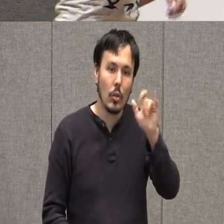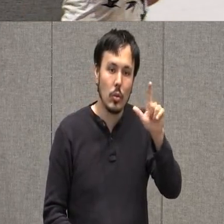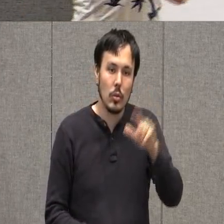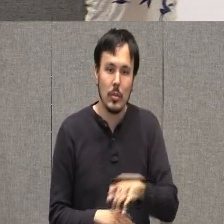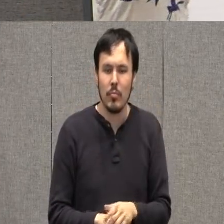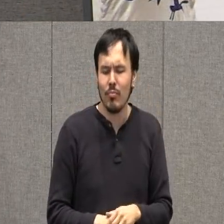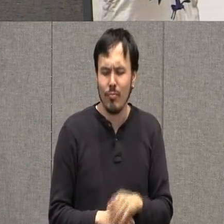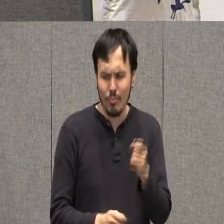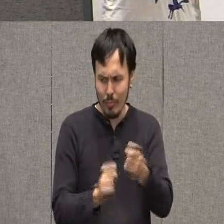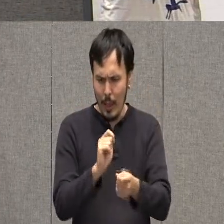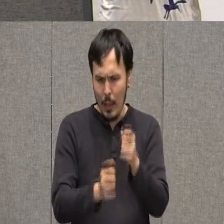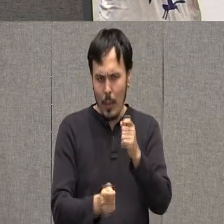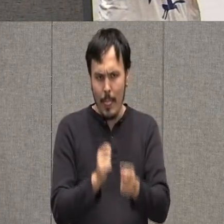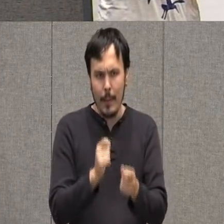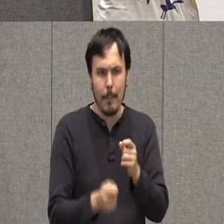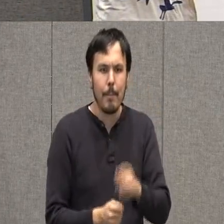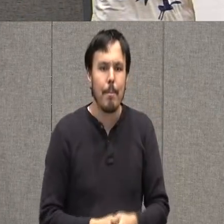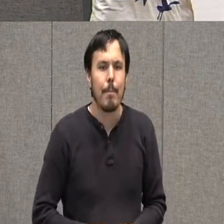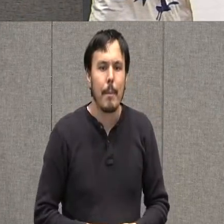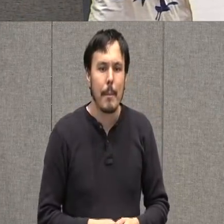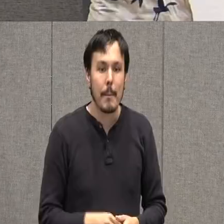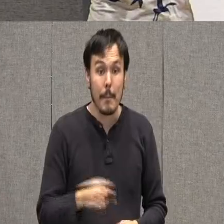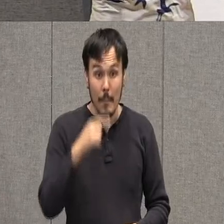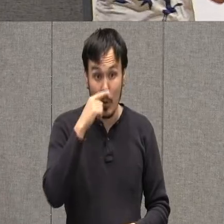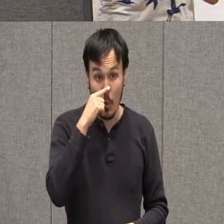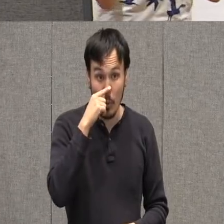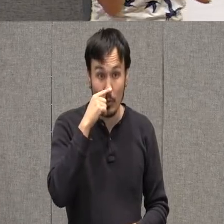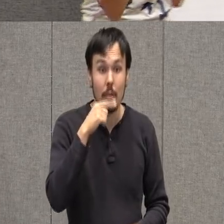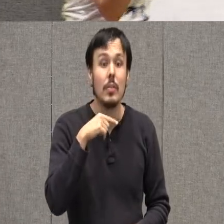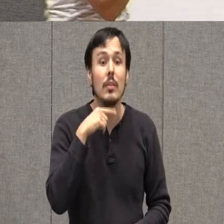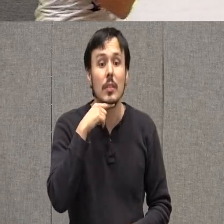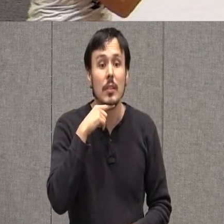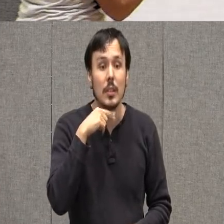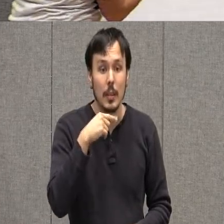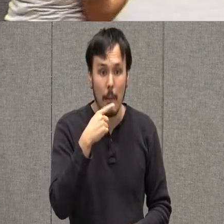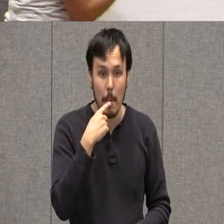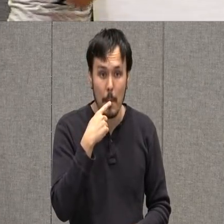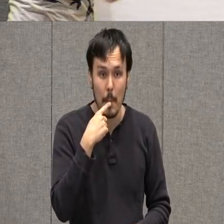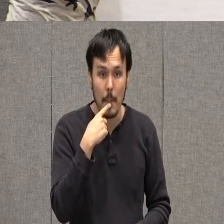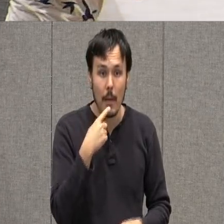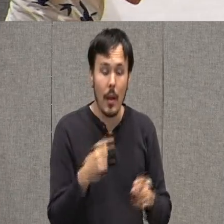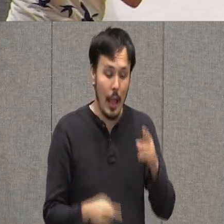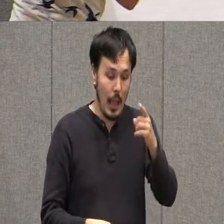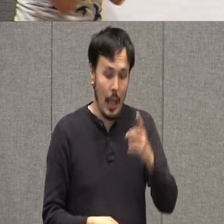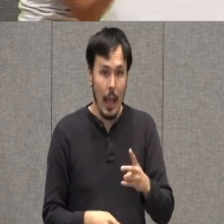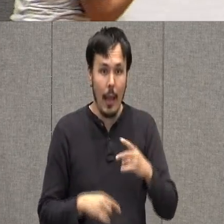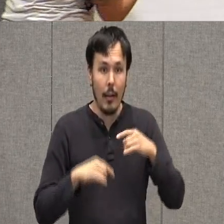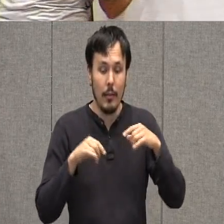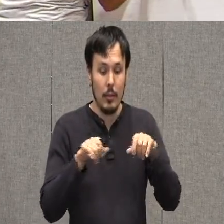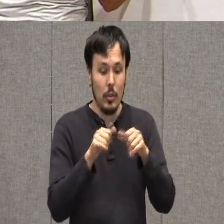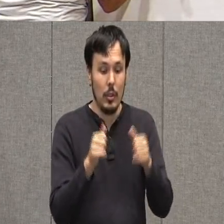And then, halfway between the nose and the chin is the mouth. Yeah, we're very proportionate. It's kind of cool.